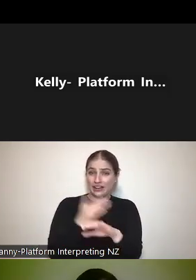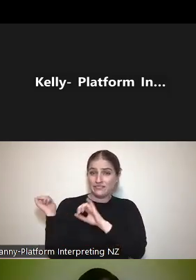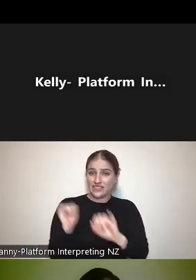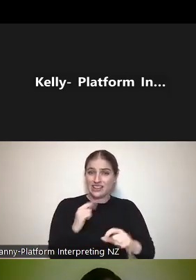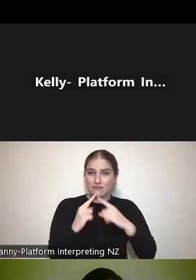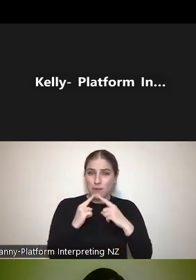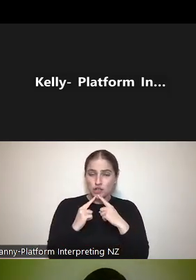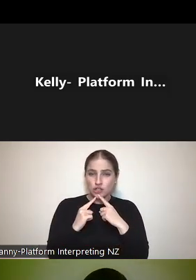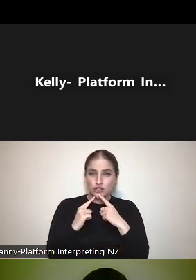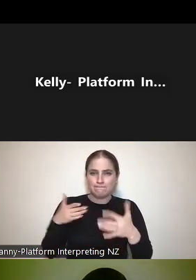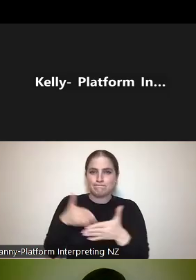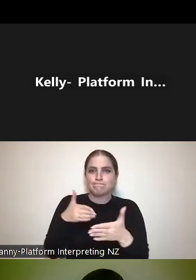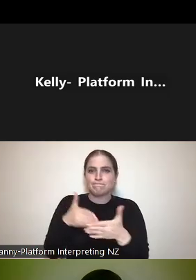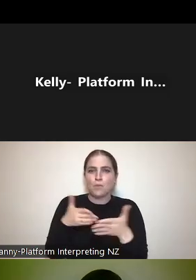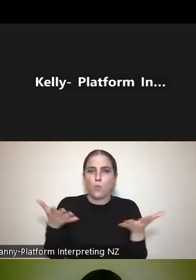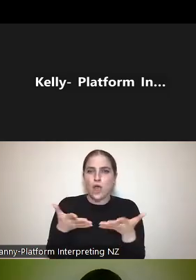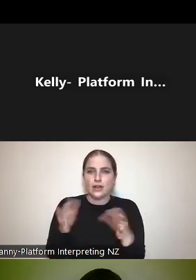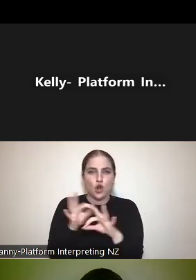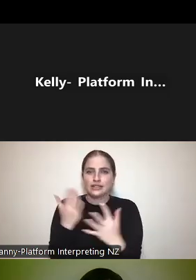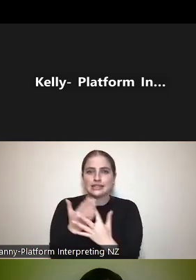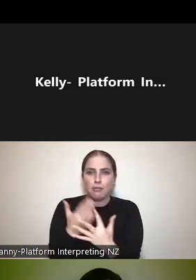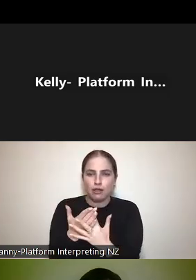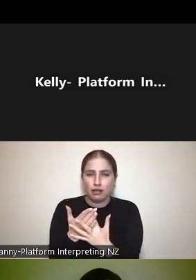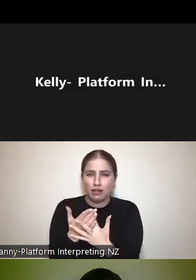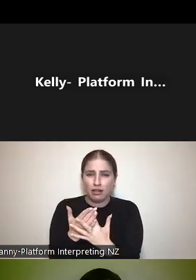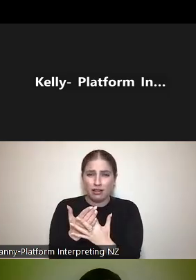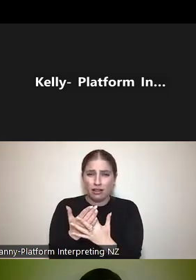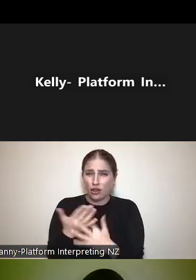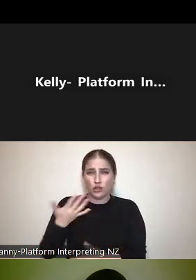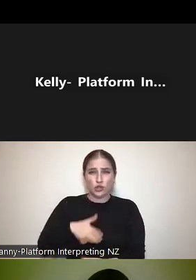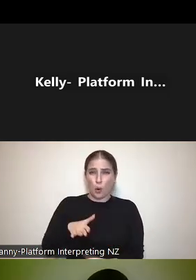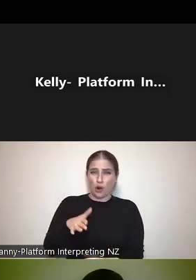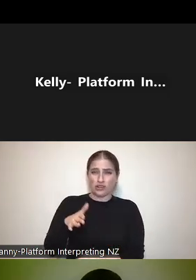don't let your actor turn up to the rehearsal room, and find out that actually there are stairs,